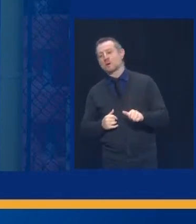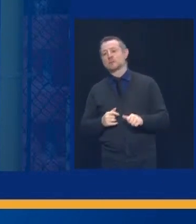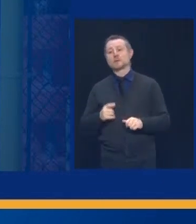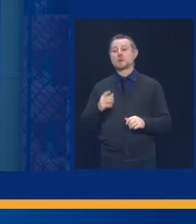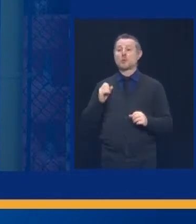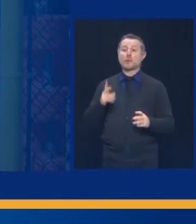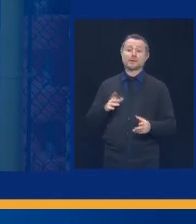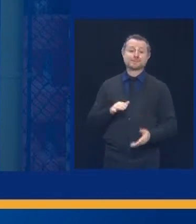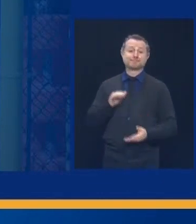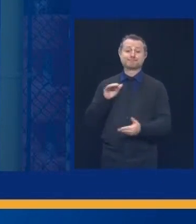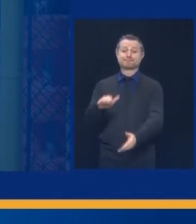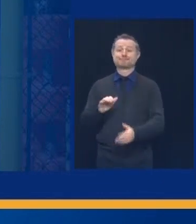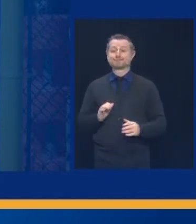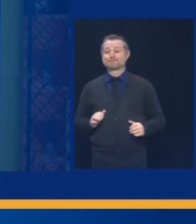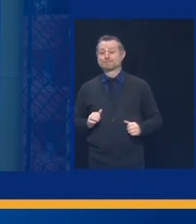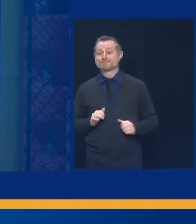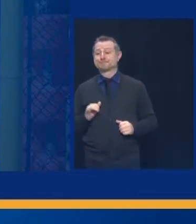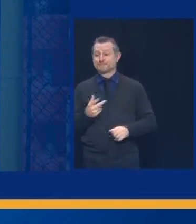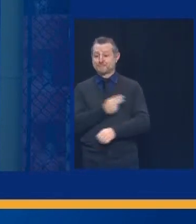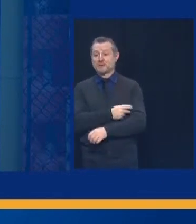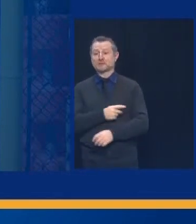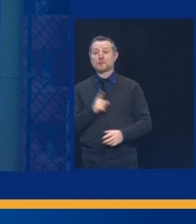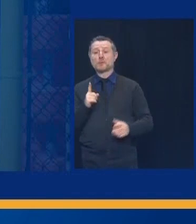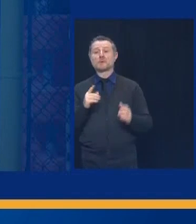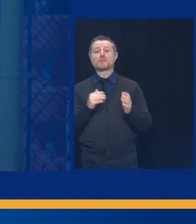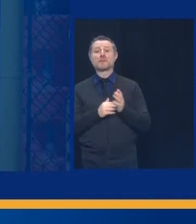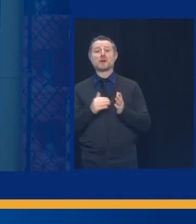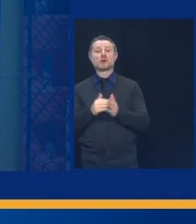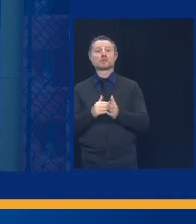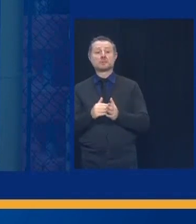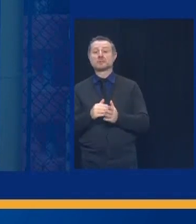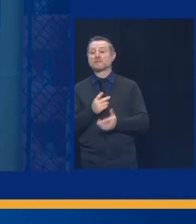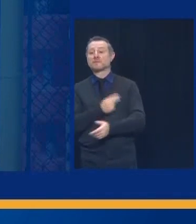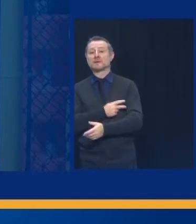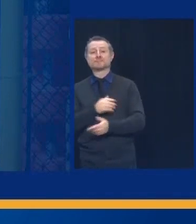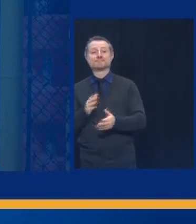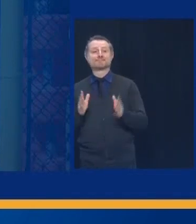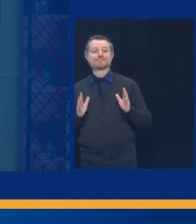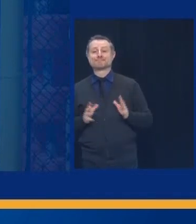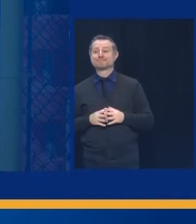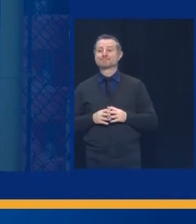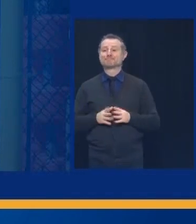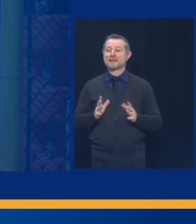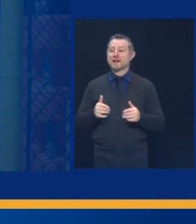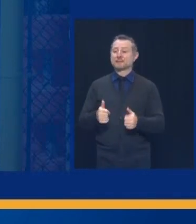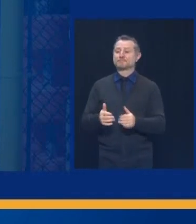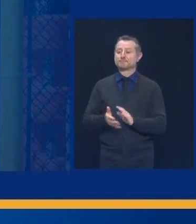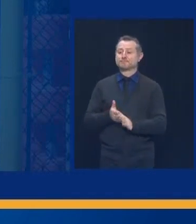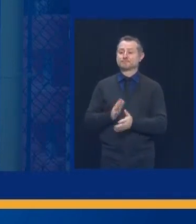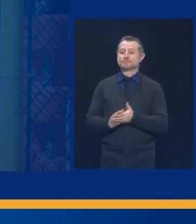THE GENERAL IS GOING TO DELIVER TO NEW YORK STATE AND CALIFORNIA AND FLORIDA AND HERE YOU GO,